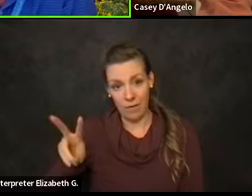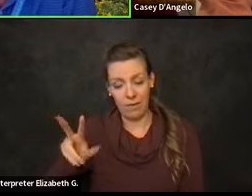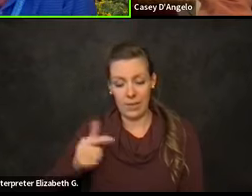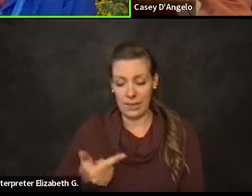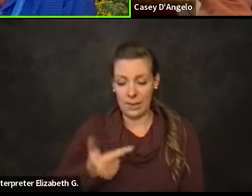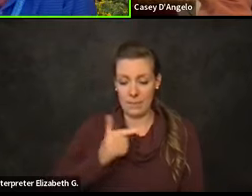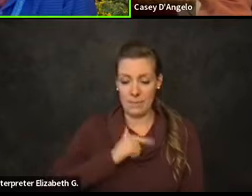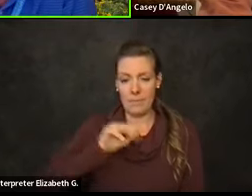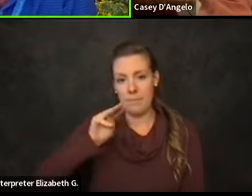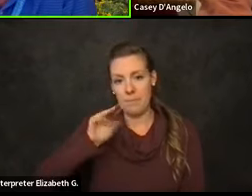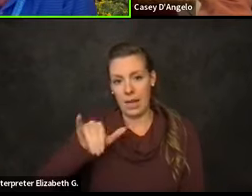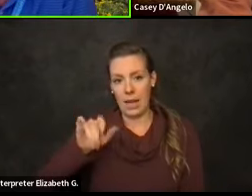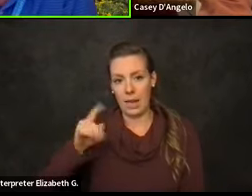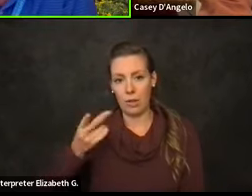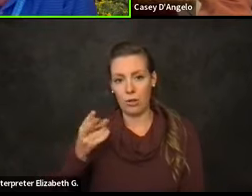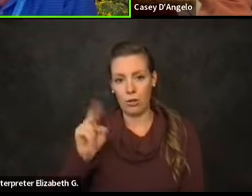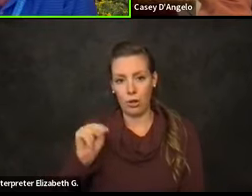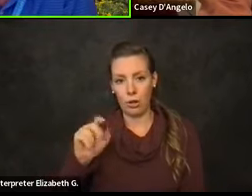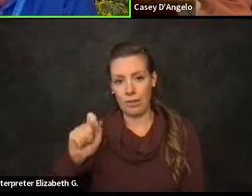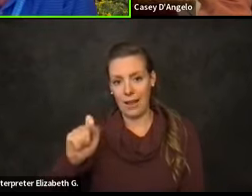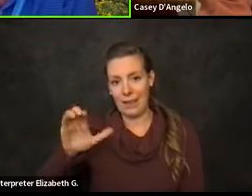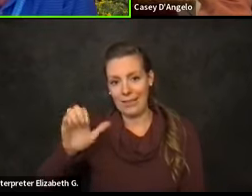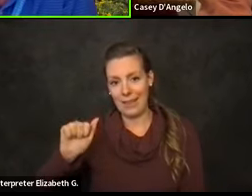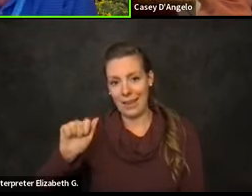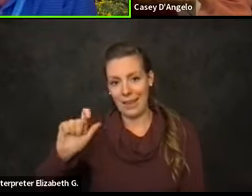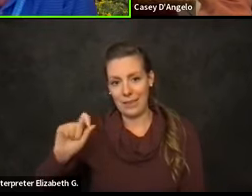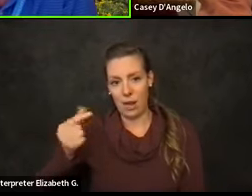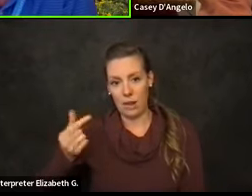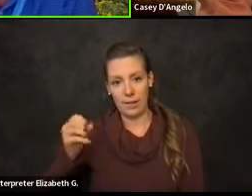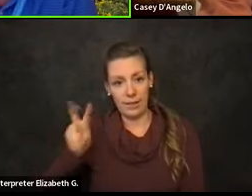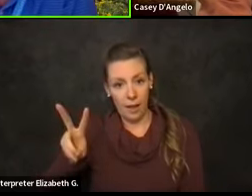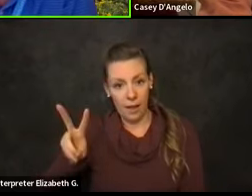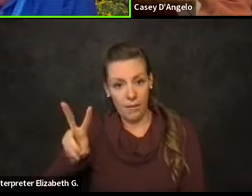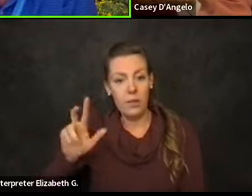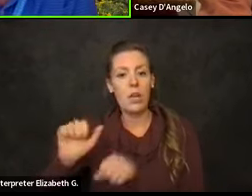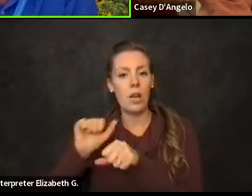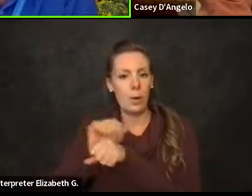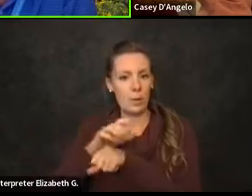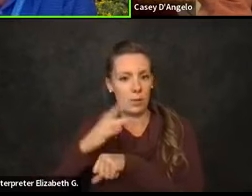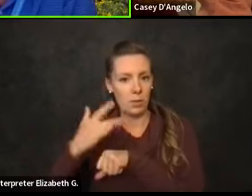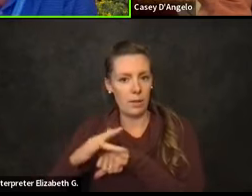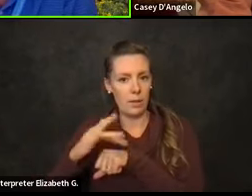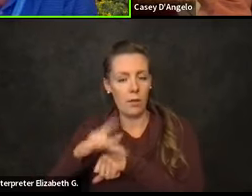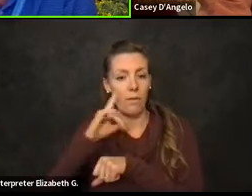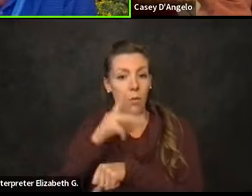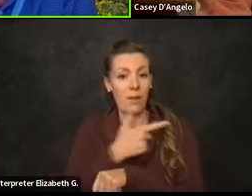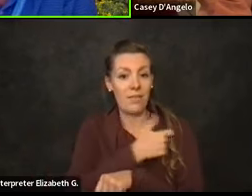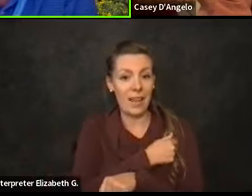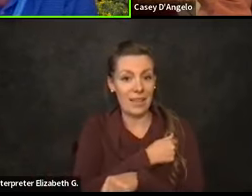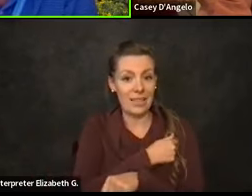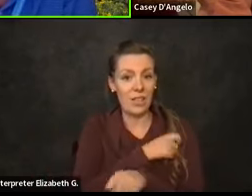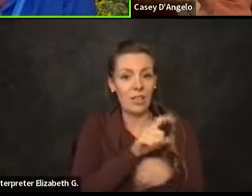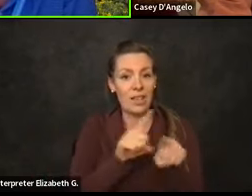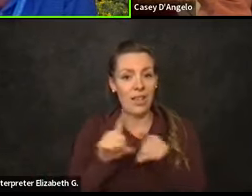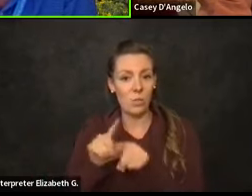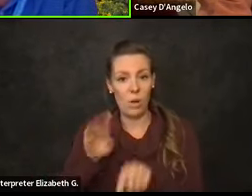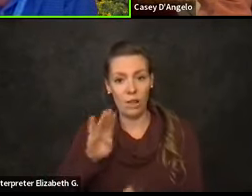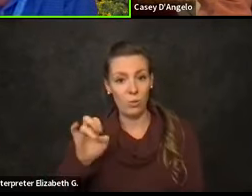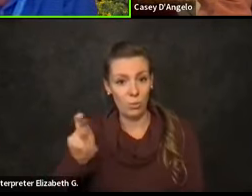Ca. Gov and appointments are available for vaccinations as well as boosters as well as flu shots.